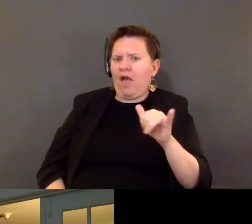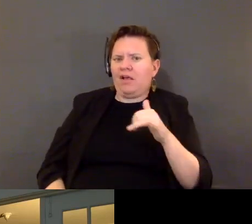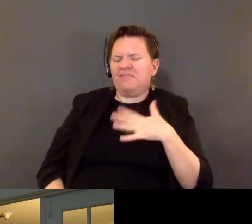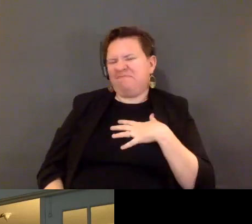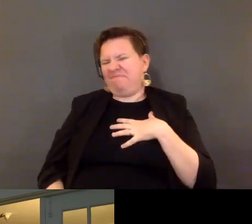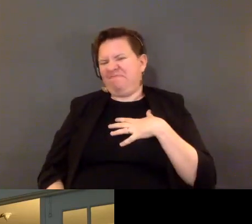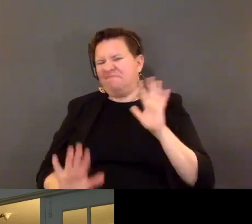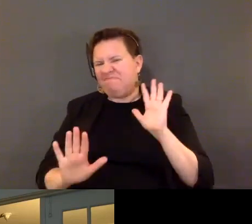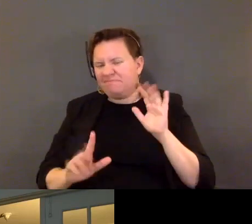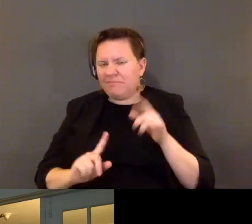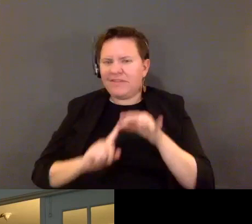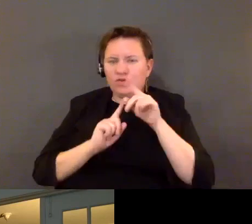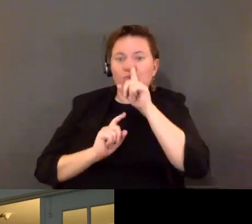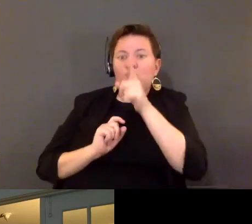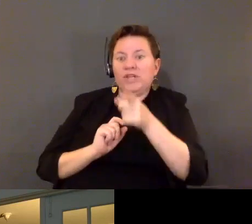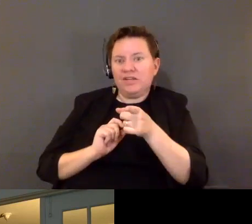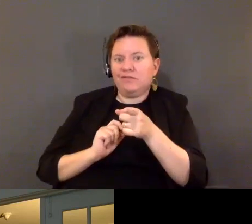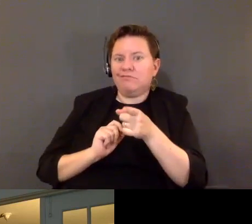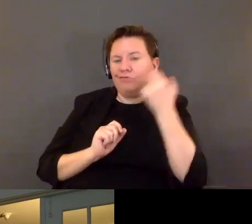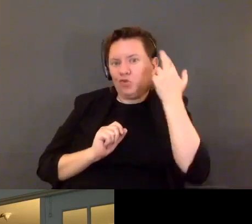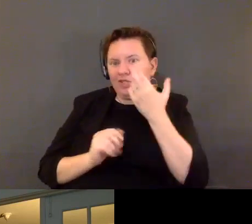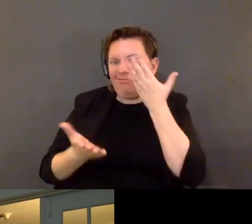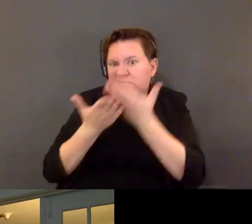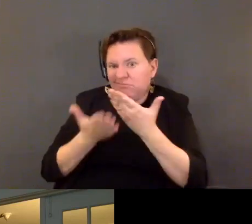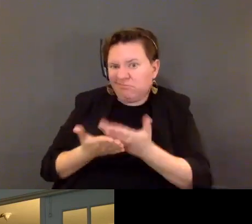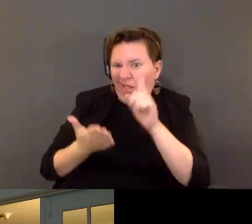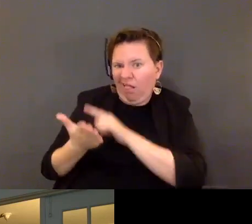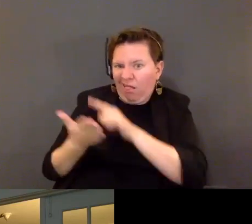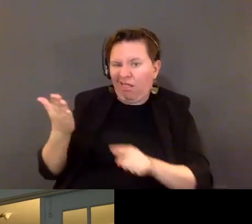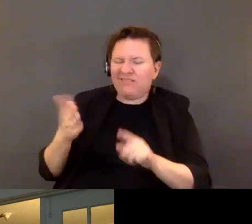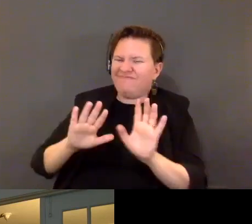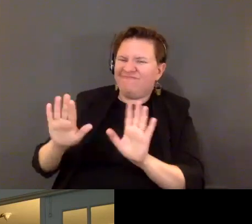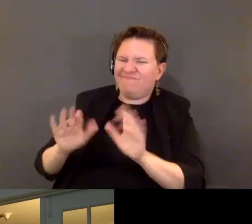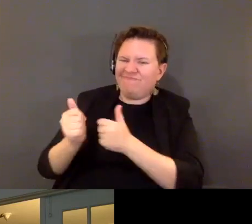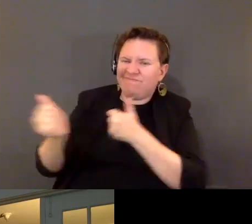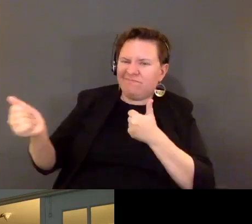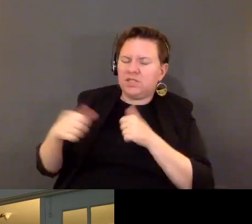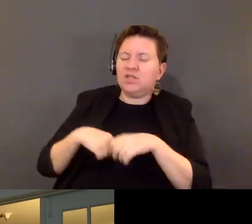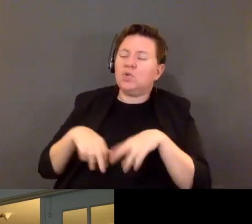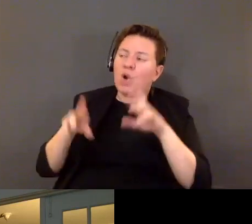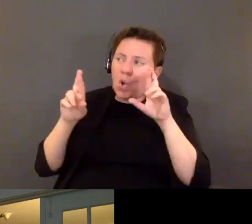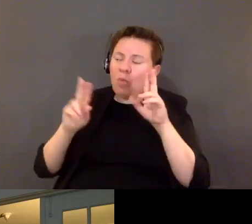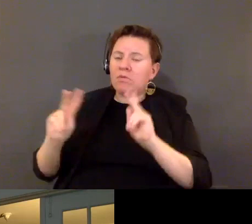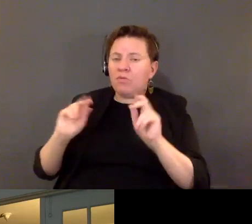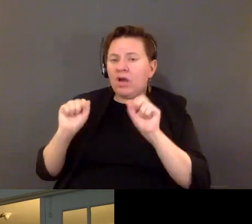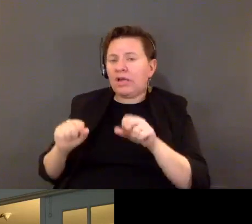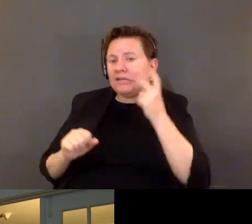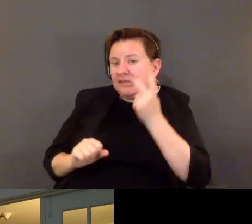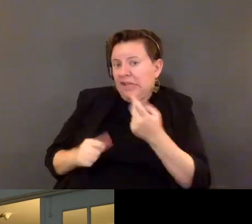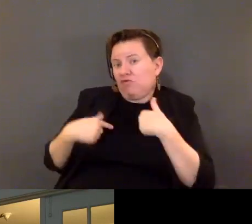there's real reason so i really hope that people can at least see that i have tried i'm sure that